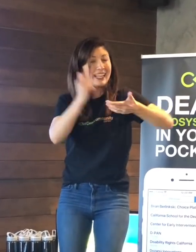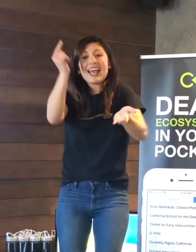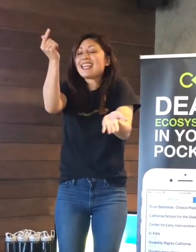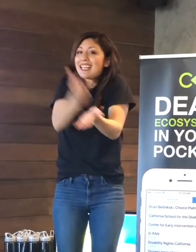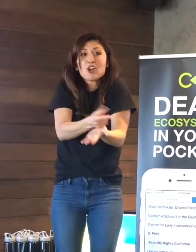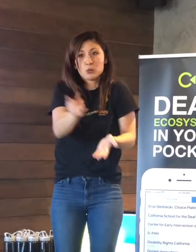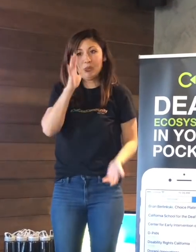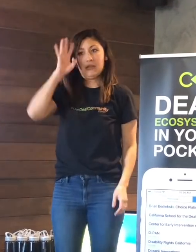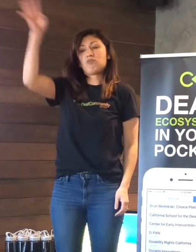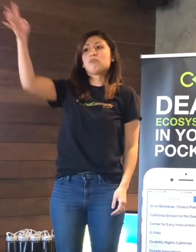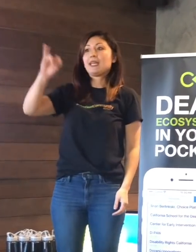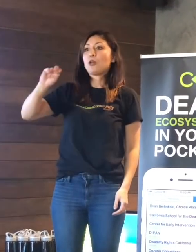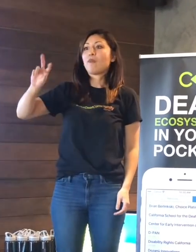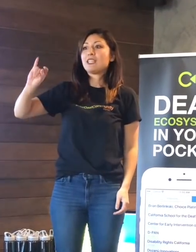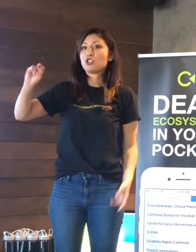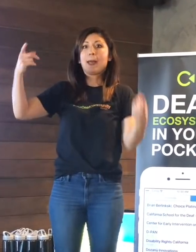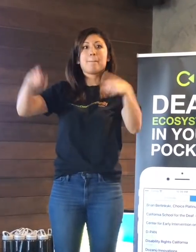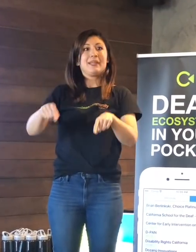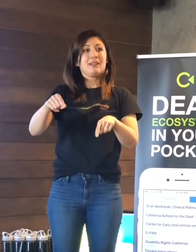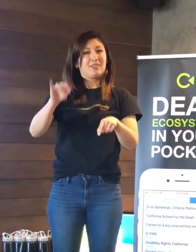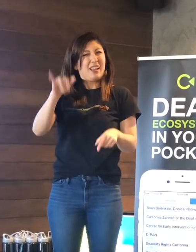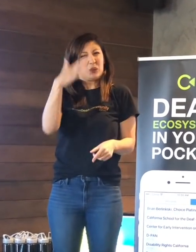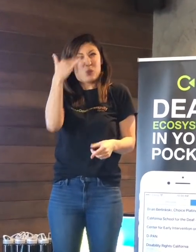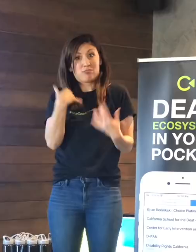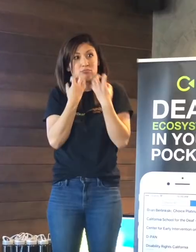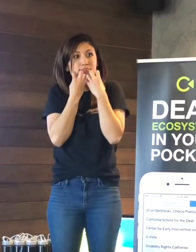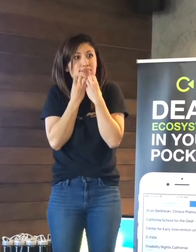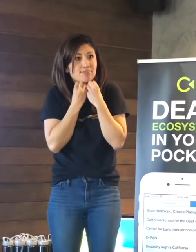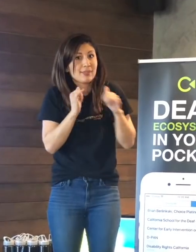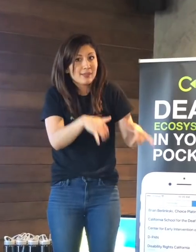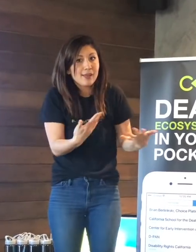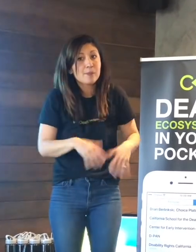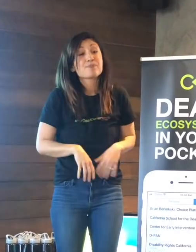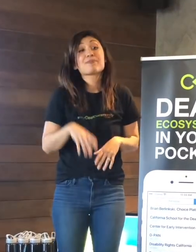and I guarantee you that innovation will happen. That's what we value that so much.